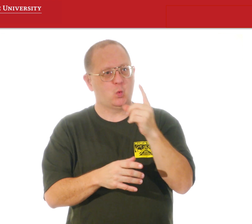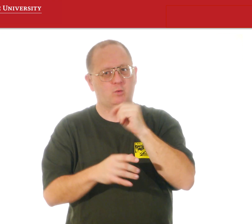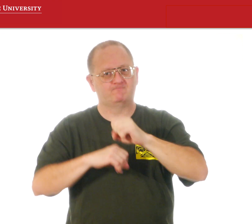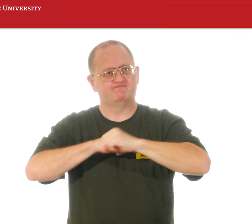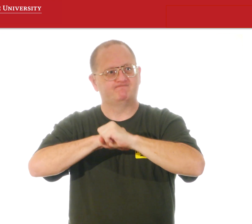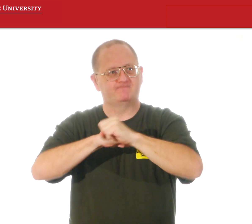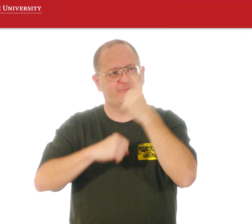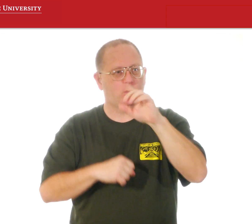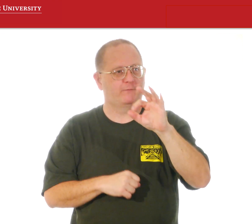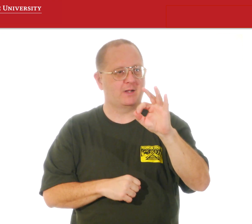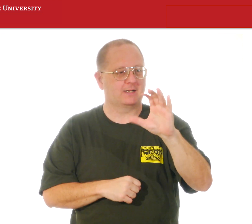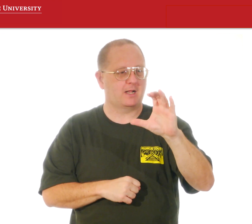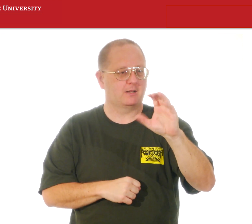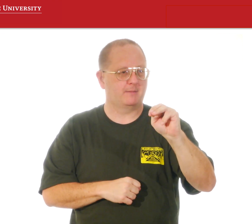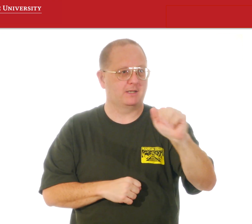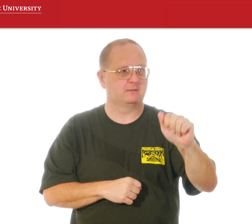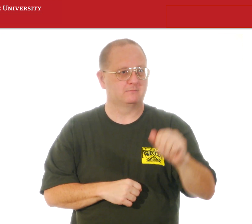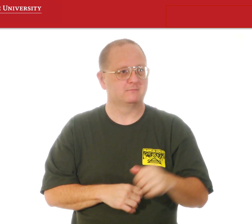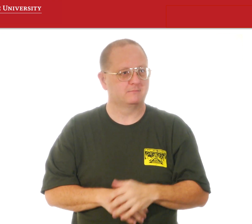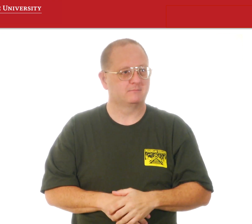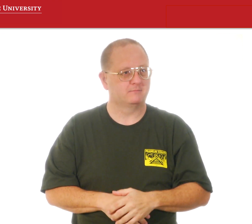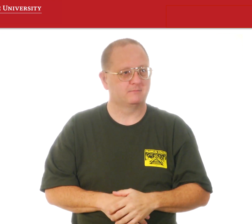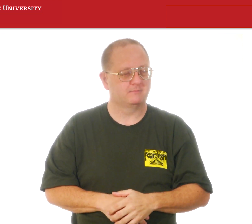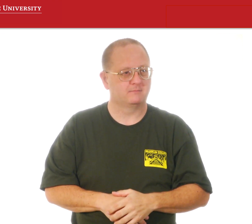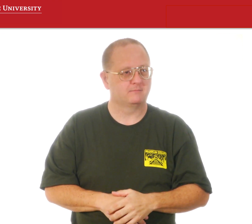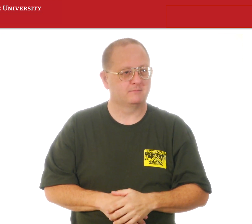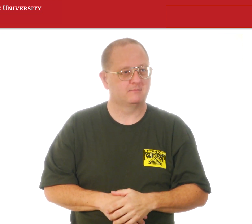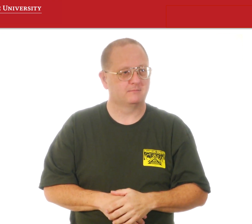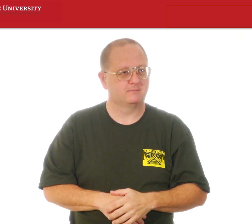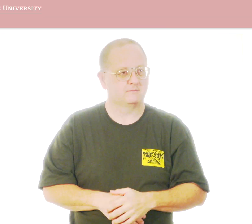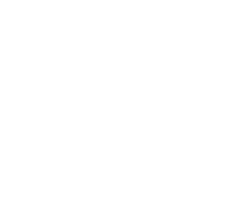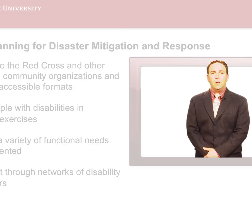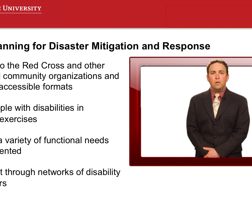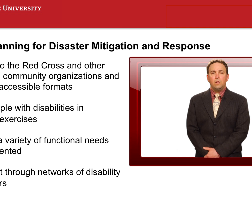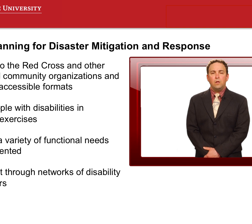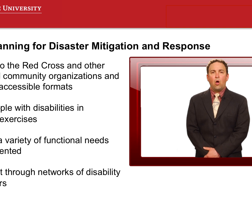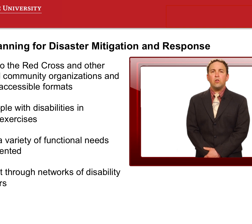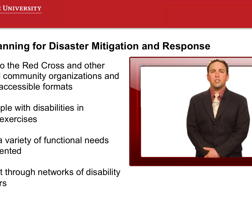Deaf Services Center is someone who can communicate for Franklin County EMA.